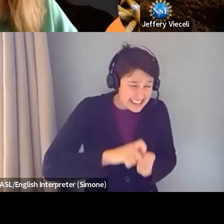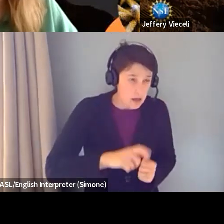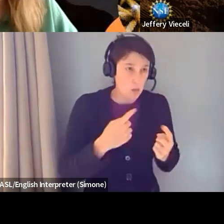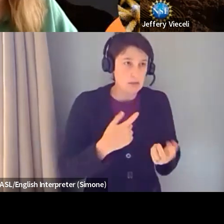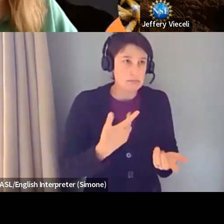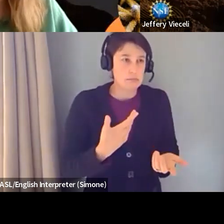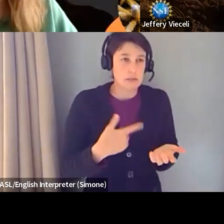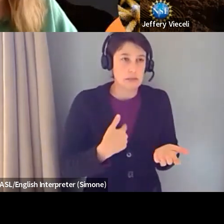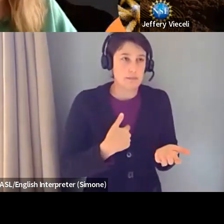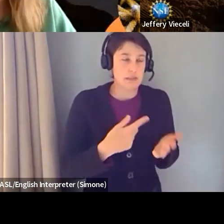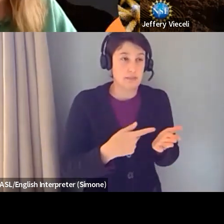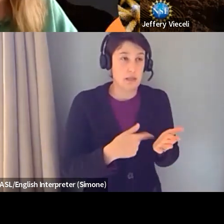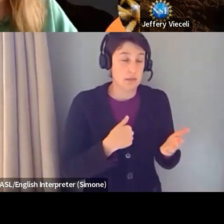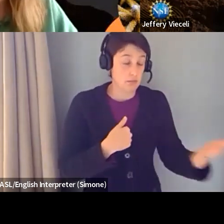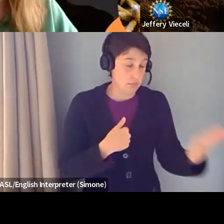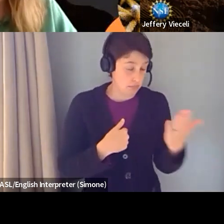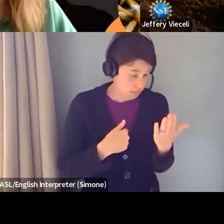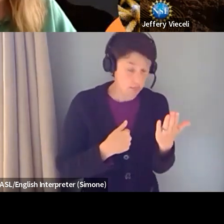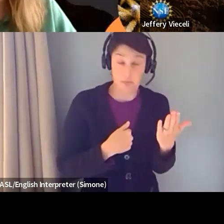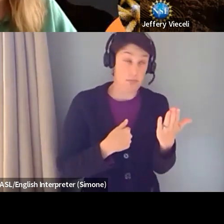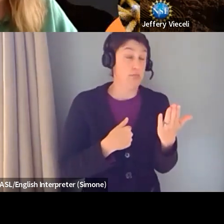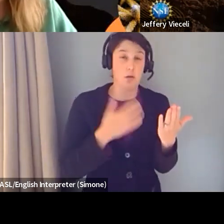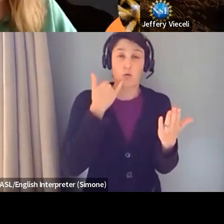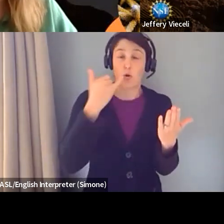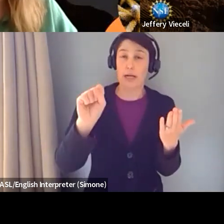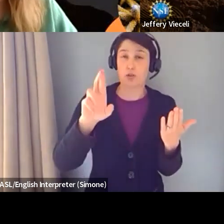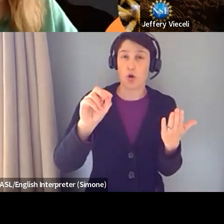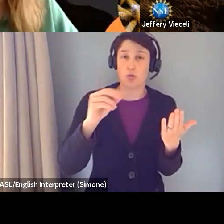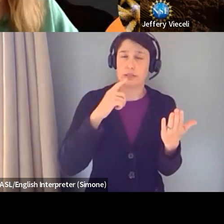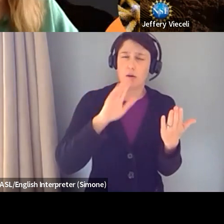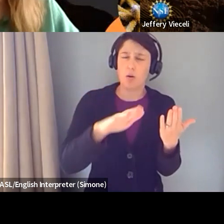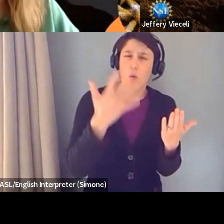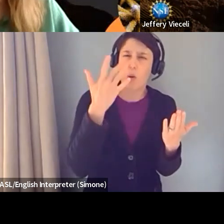when I get too many of them, I will call the SRO and say, "Okay, why are you asking us this," or,